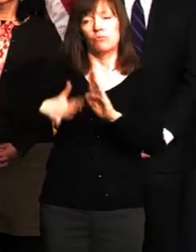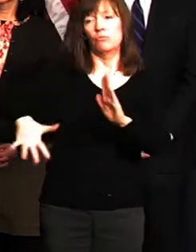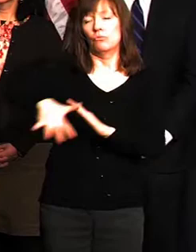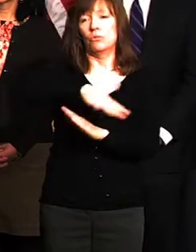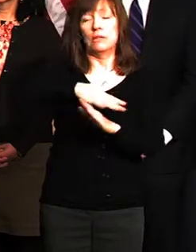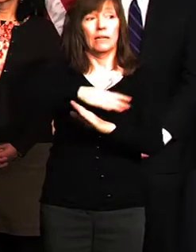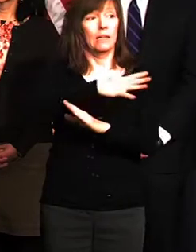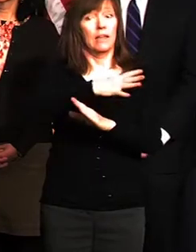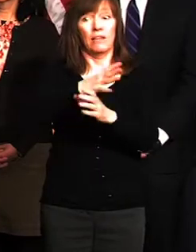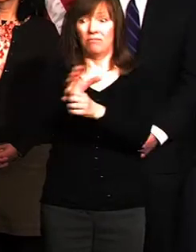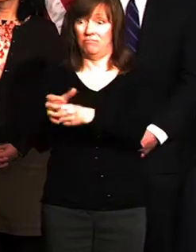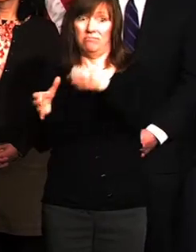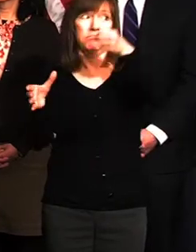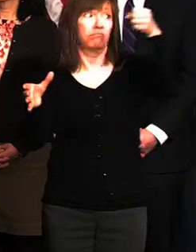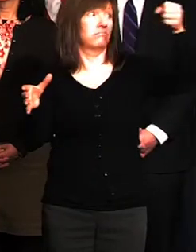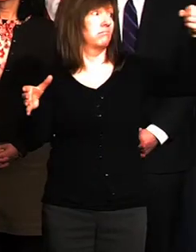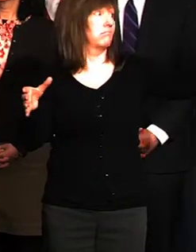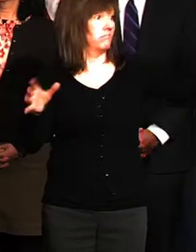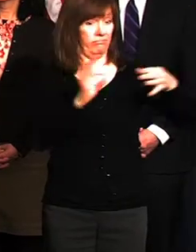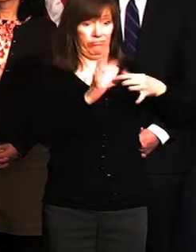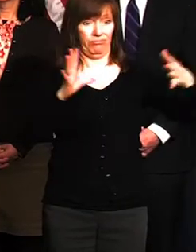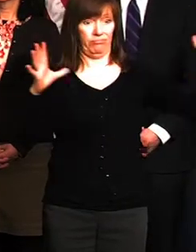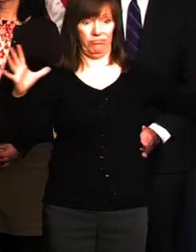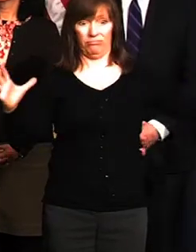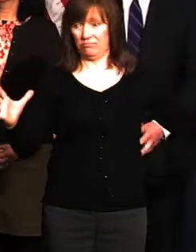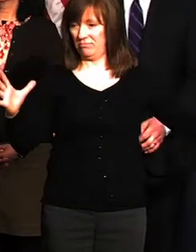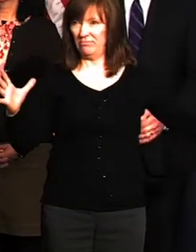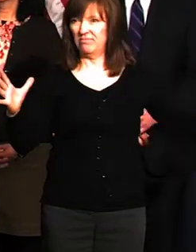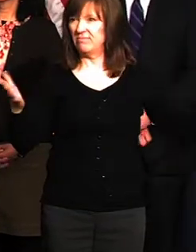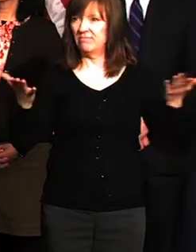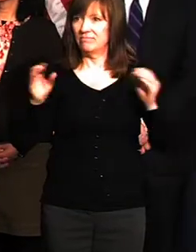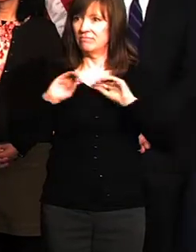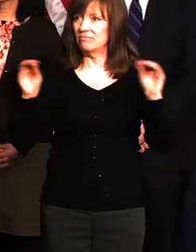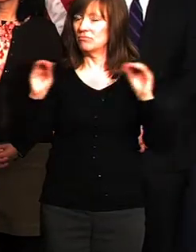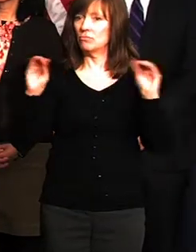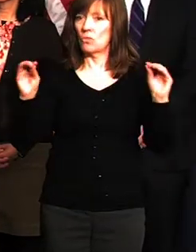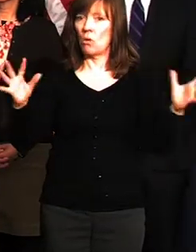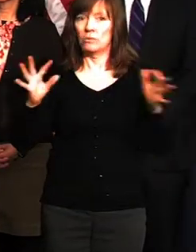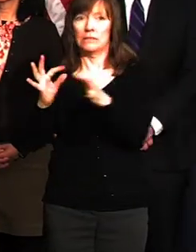miles and miles away from where they have those ties it often takes a toll on that host